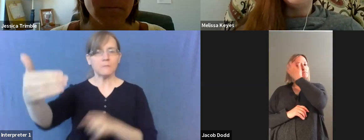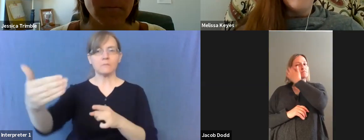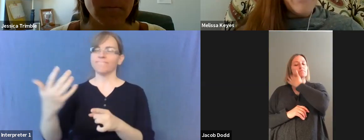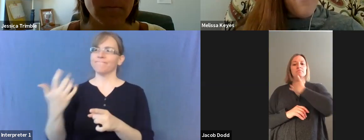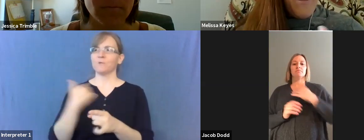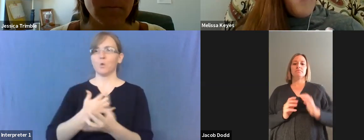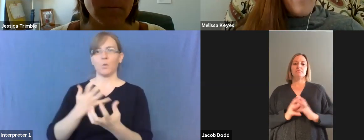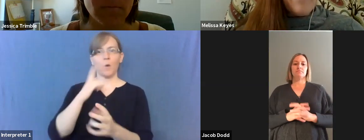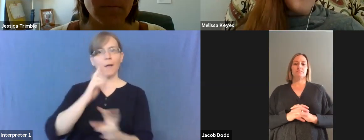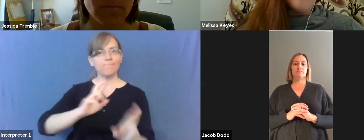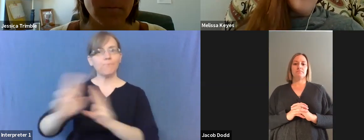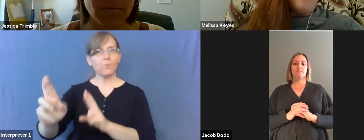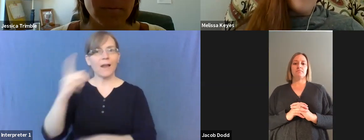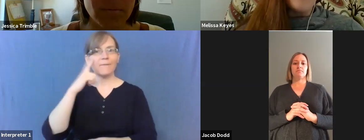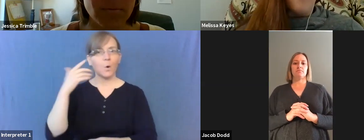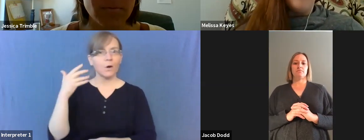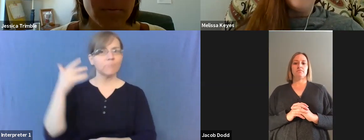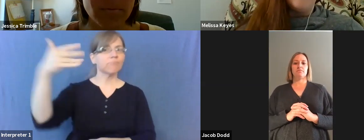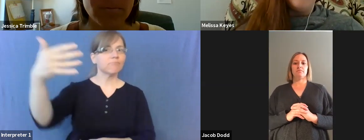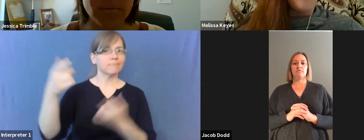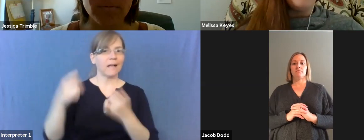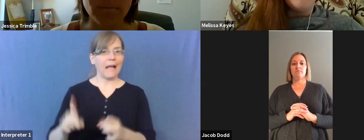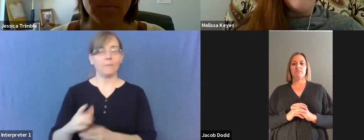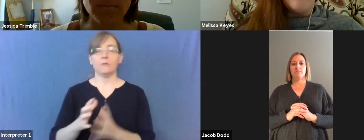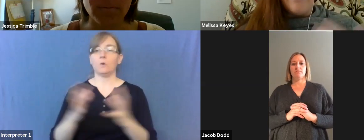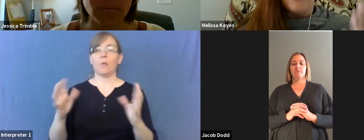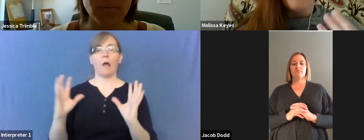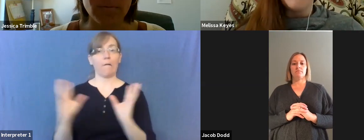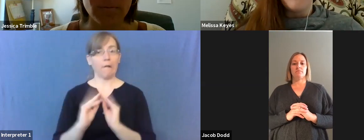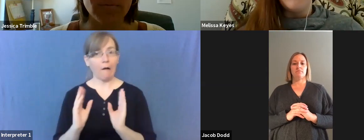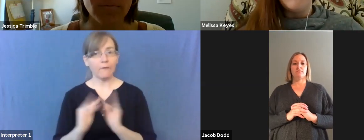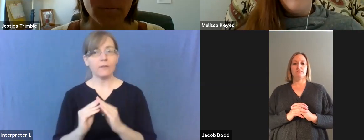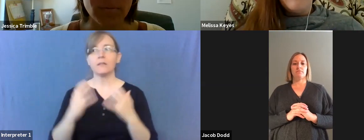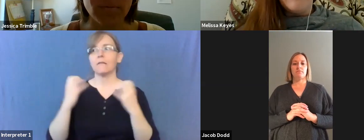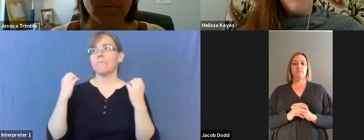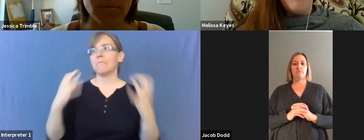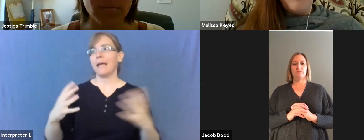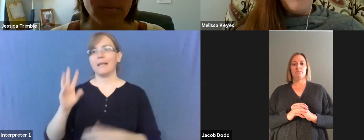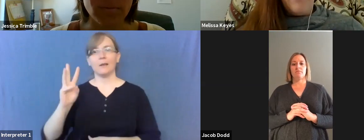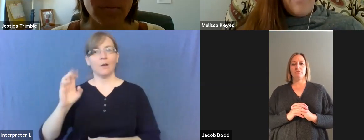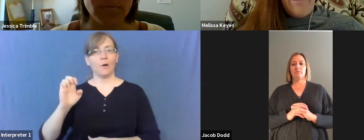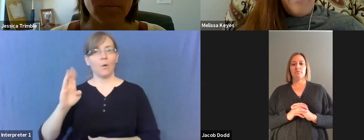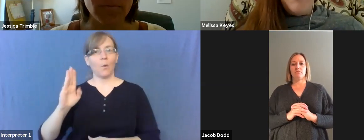to lots of webinars, lots of phone calls, lots of conference calls, that type of thing,